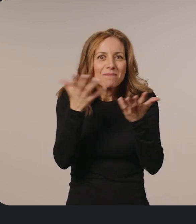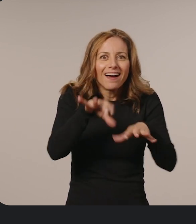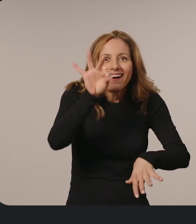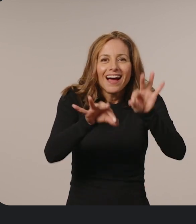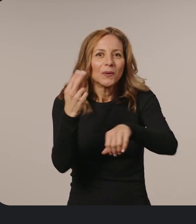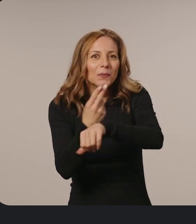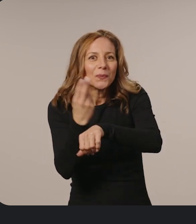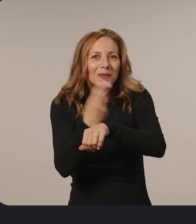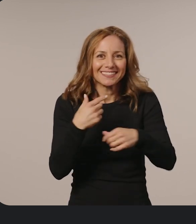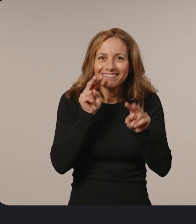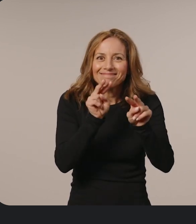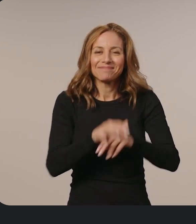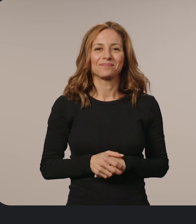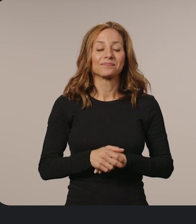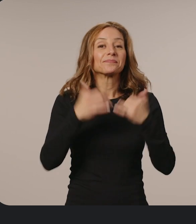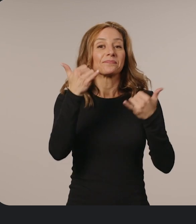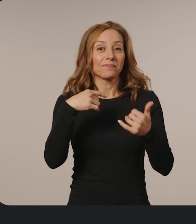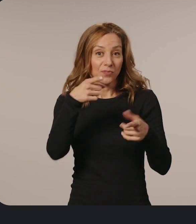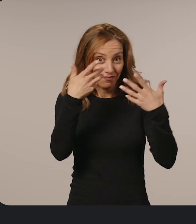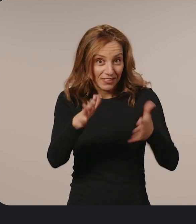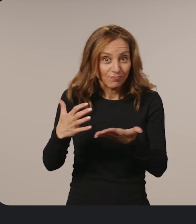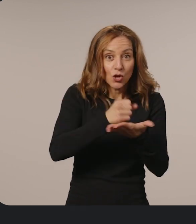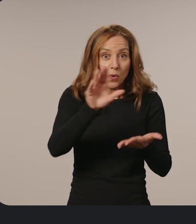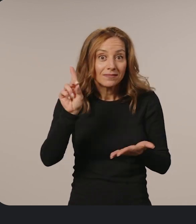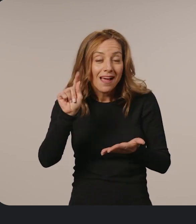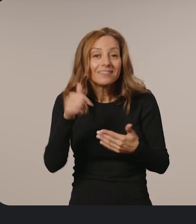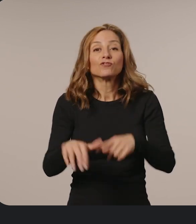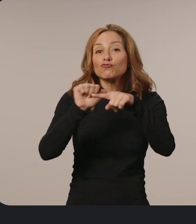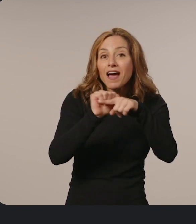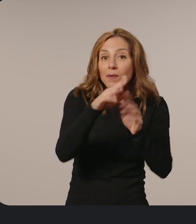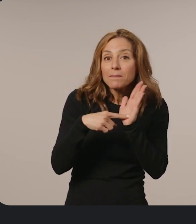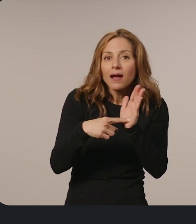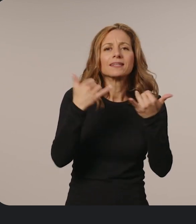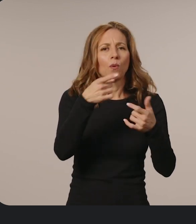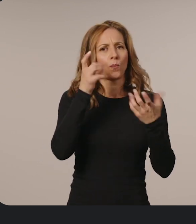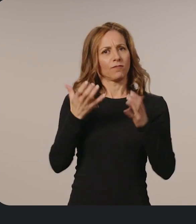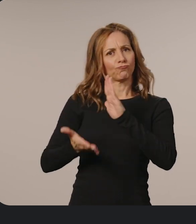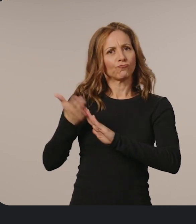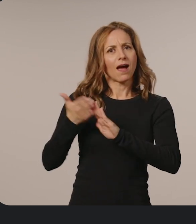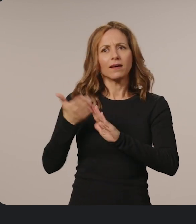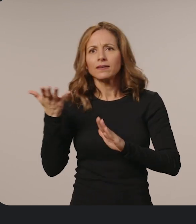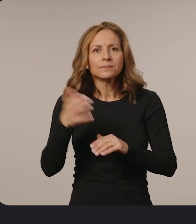And we can't wait to see what you will discover and use. Now that you have gathered your data and trained your model,